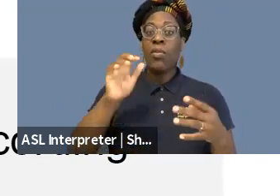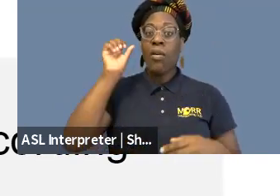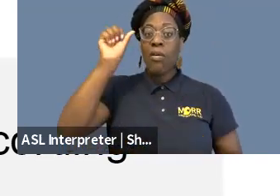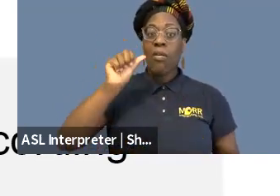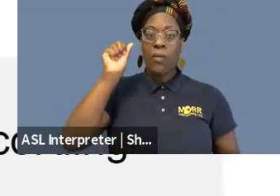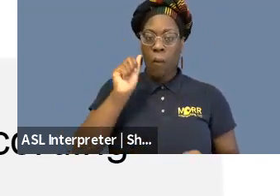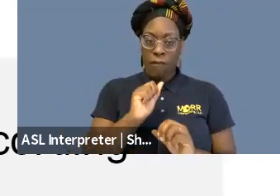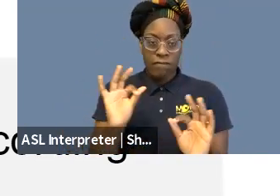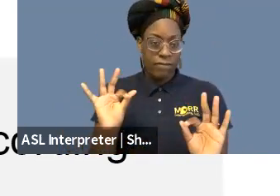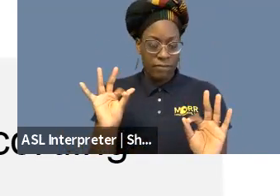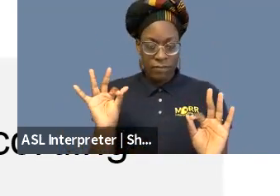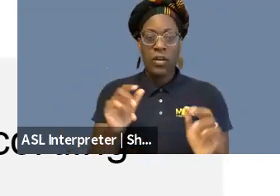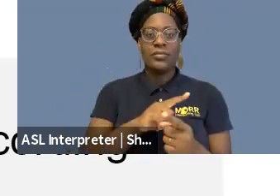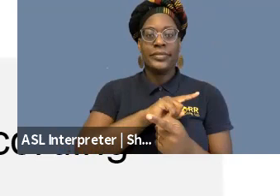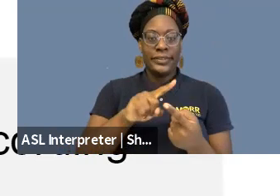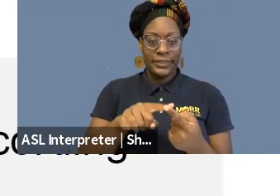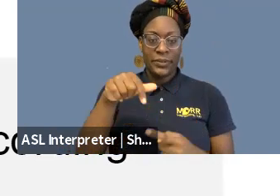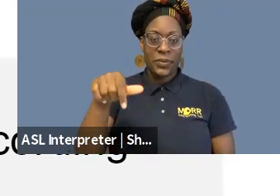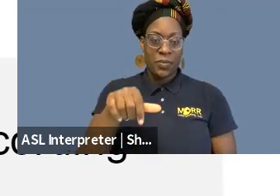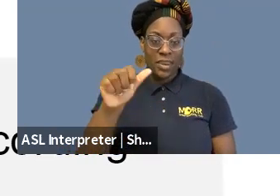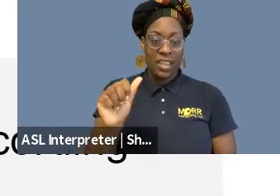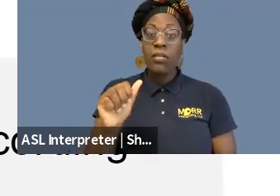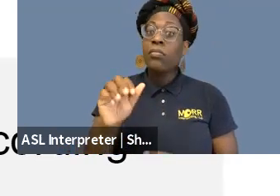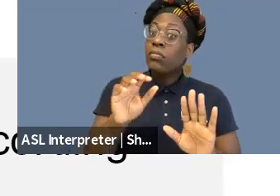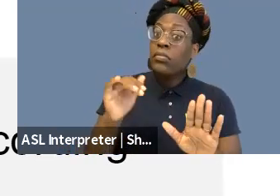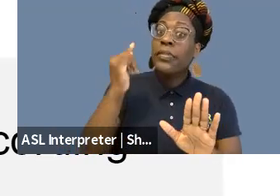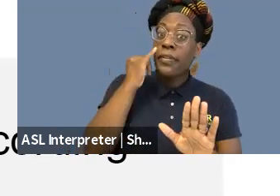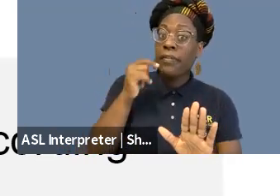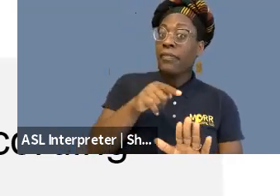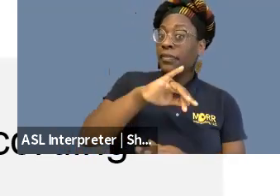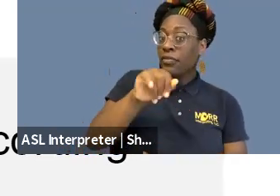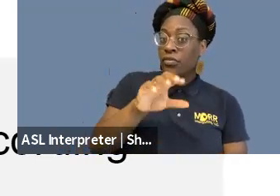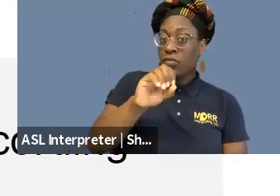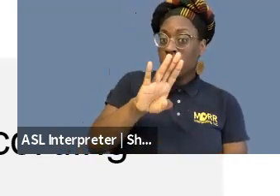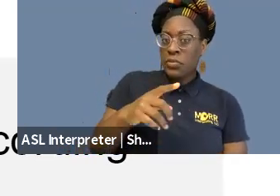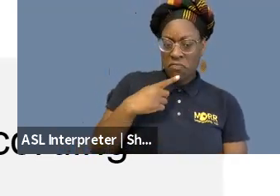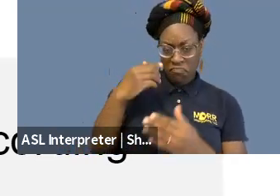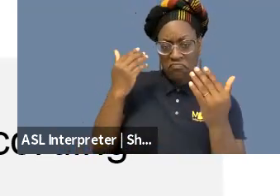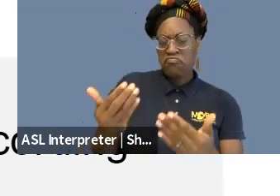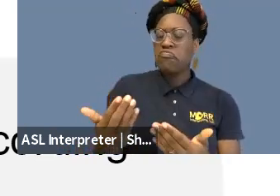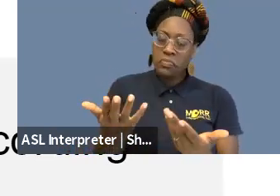time unless Jacob tells us otherwise. Anytime at all during the session,